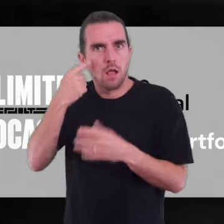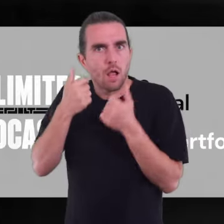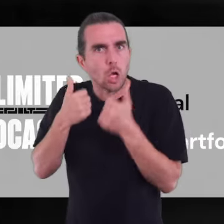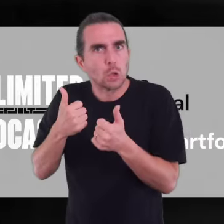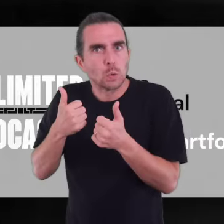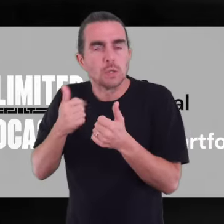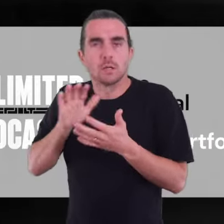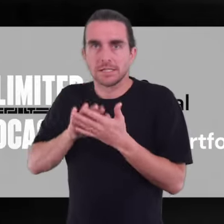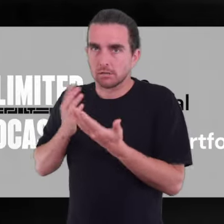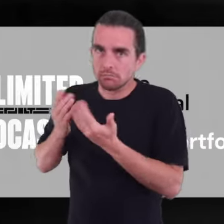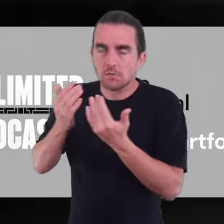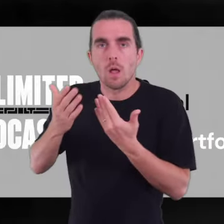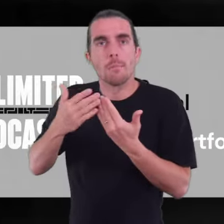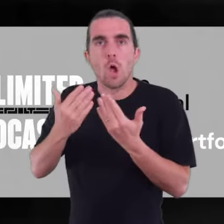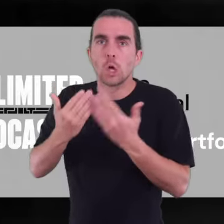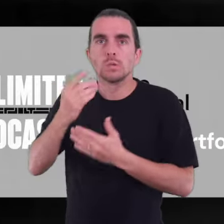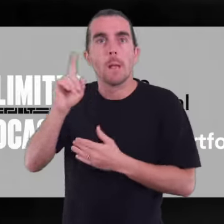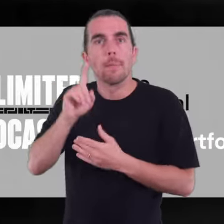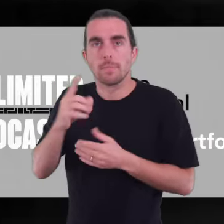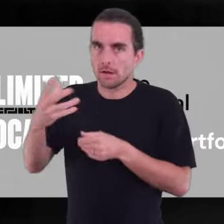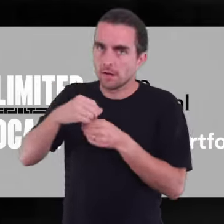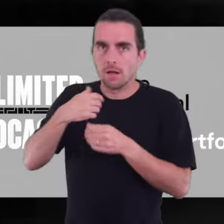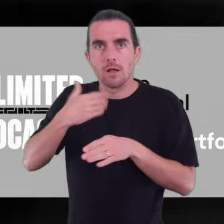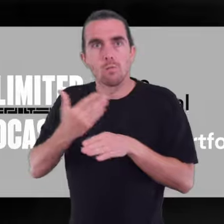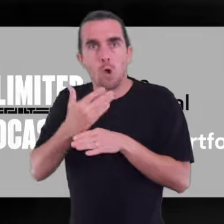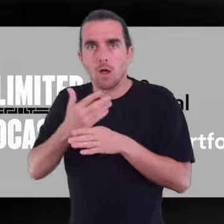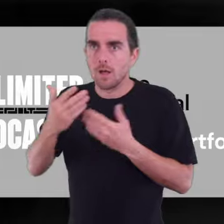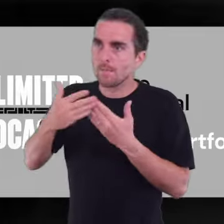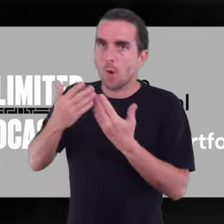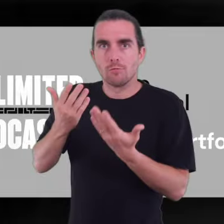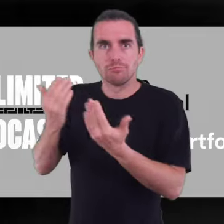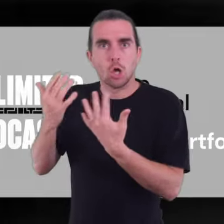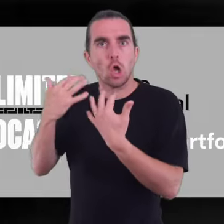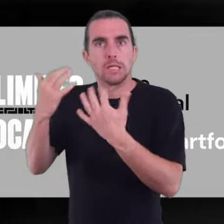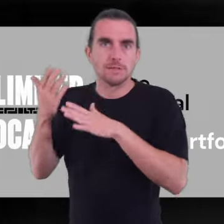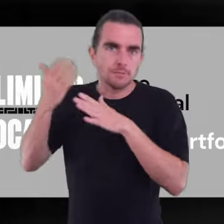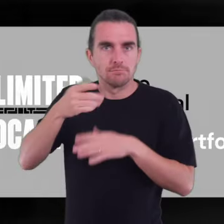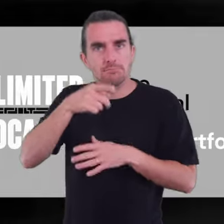and then it'll be introducing new people to my work and introducing new audiences to Southbank.